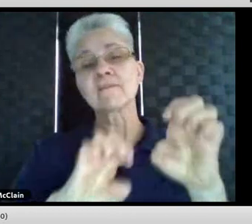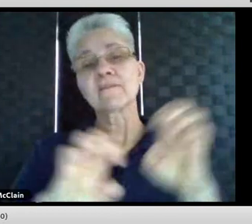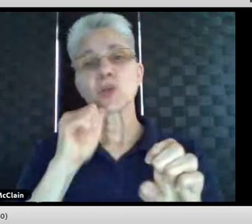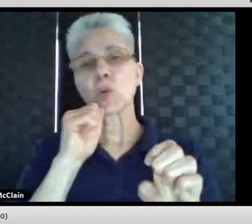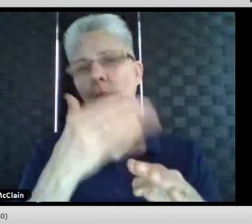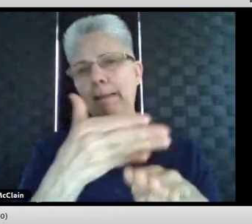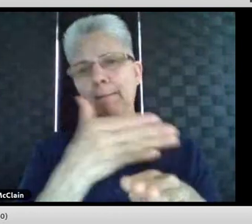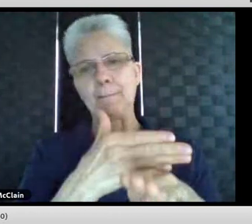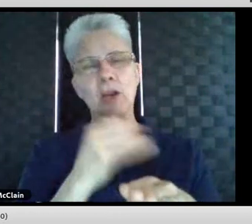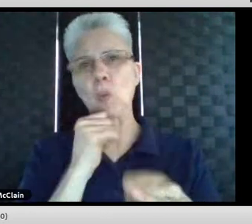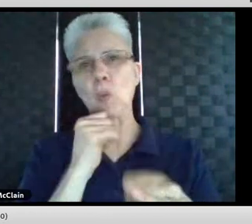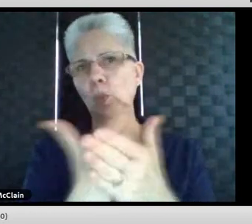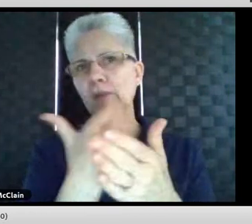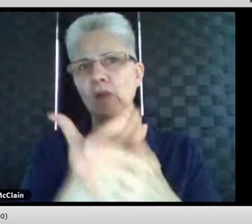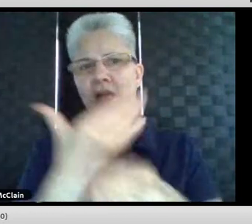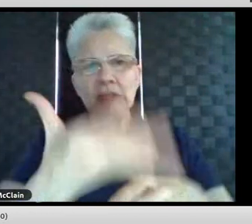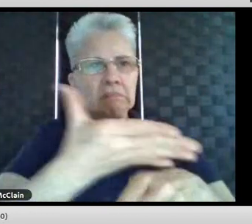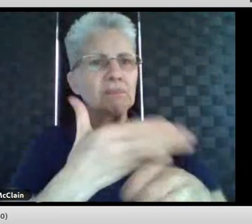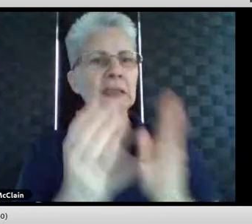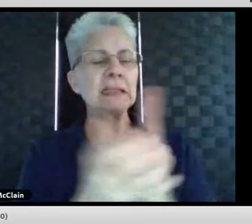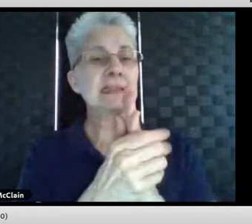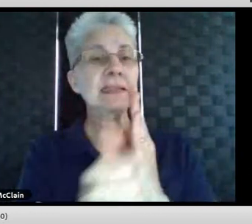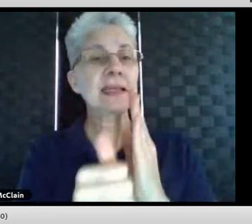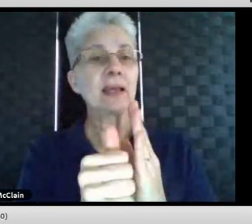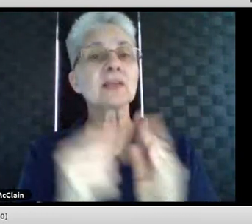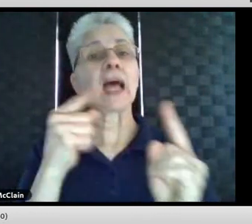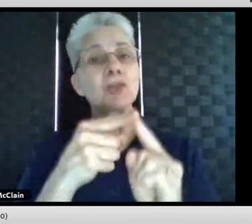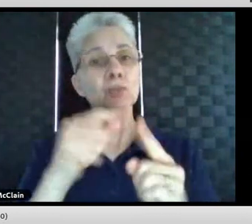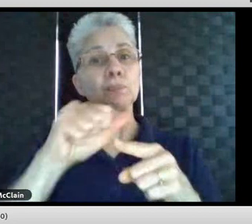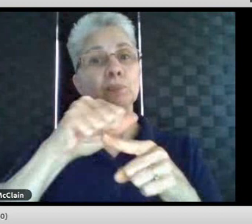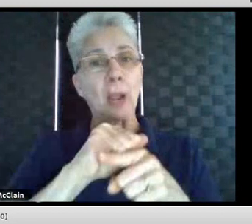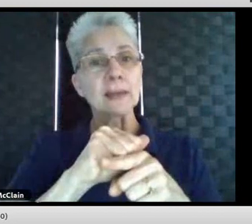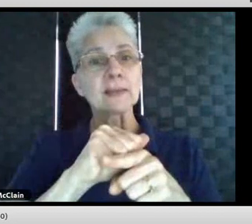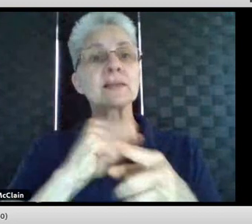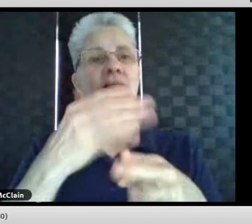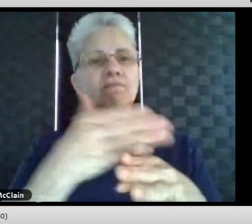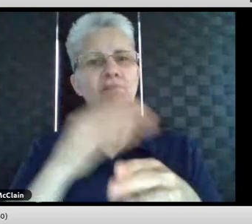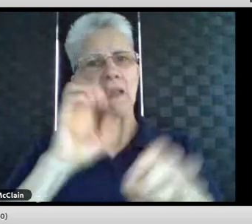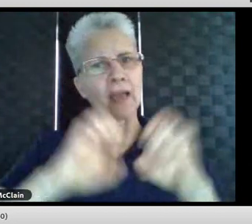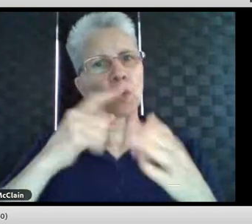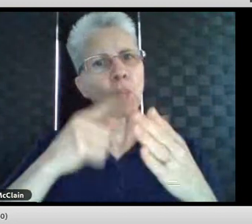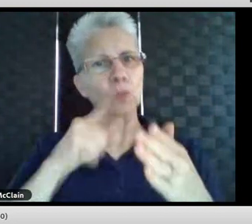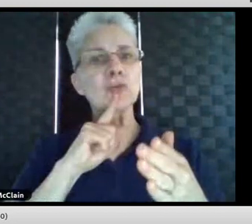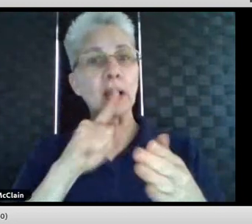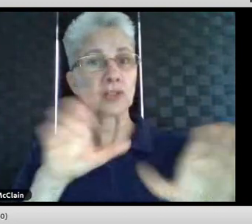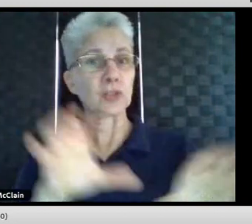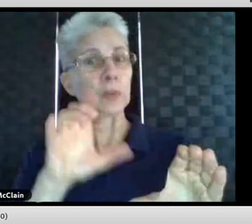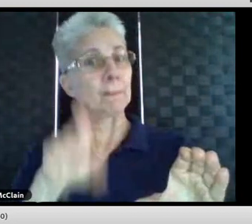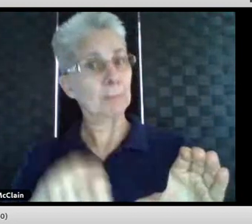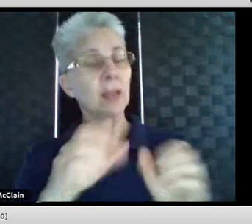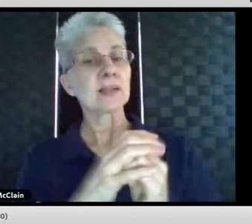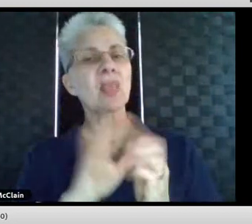you're not going to refresh your skills unless you practice, unless you get better, unless you evaluate what you're actually doing, and that's kind of the hardest part,